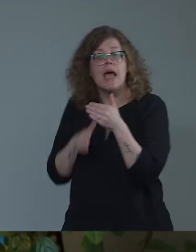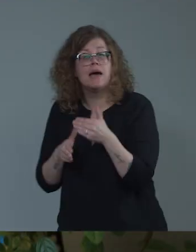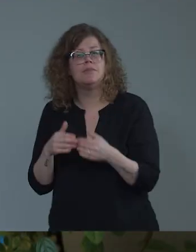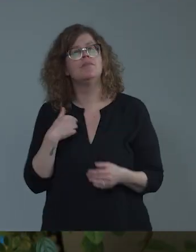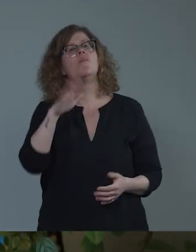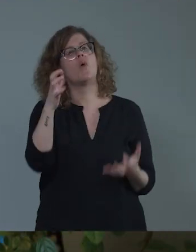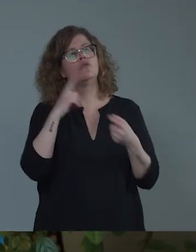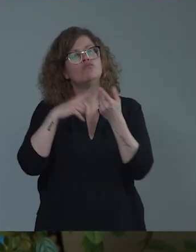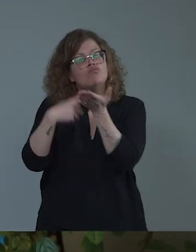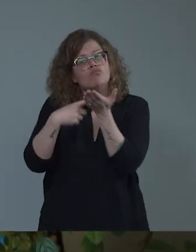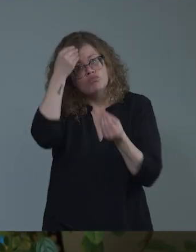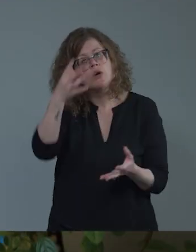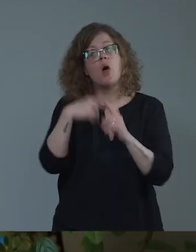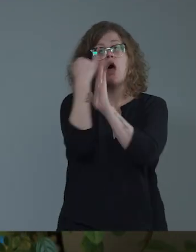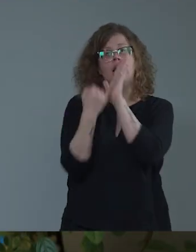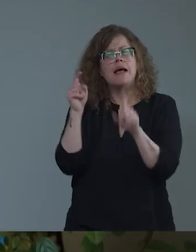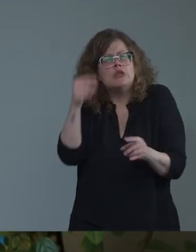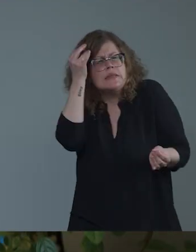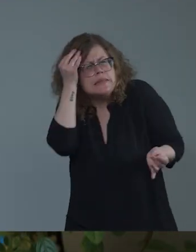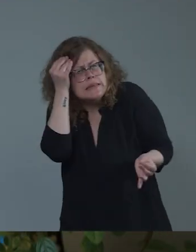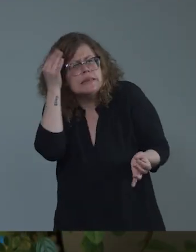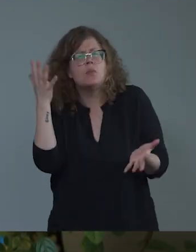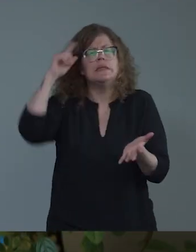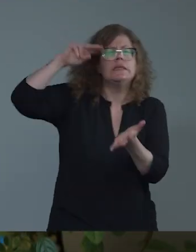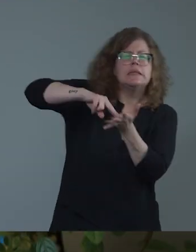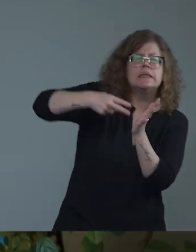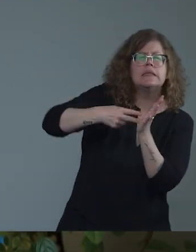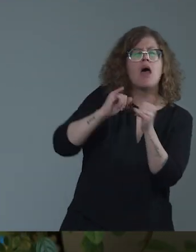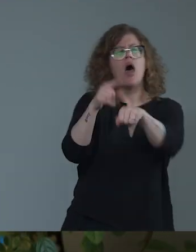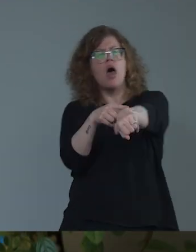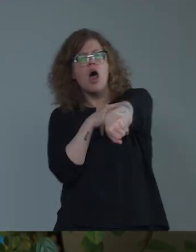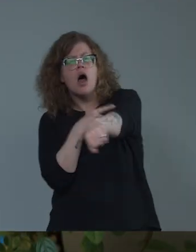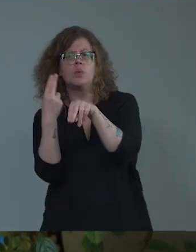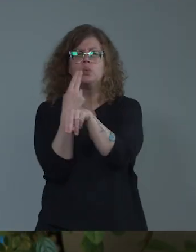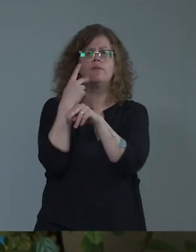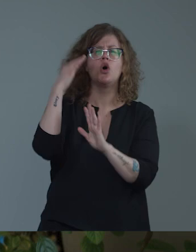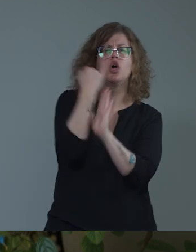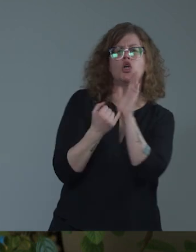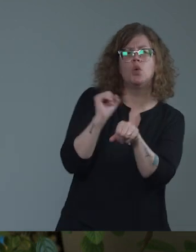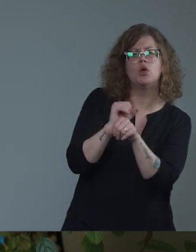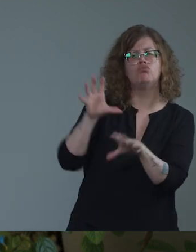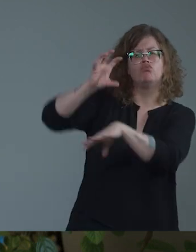artwork to live out in the world, what kind of space it's going to be situated in, and how that